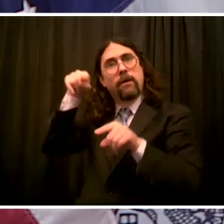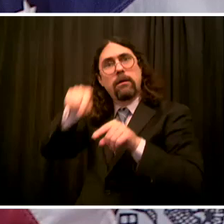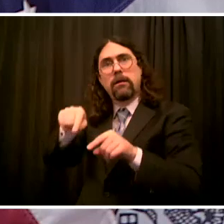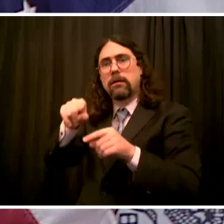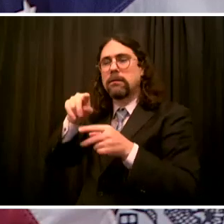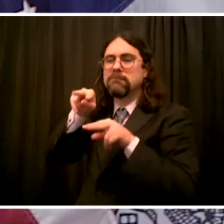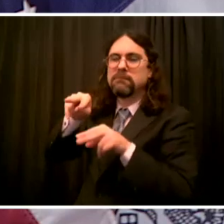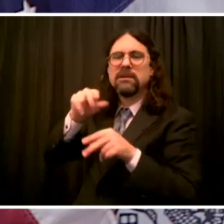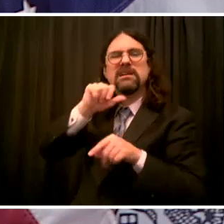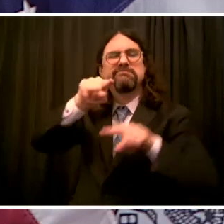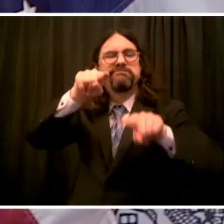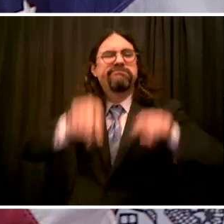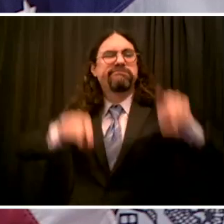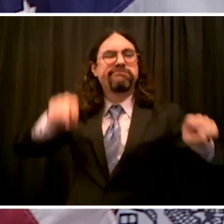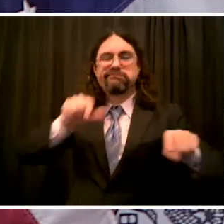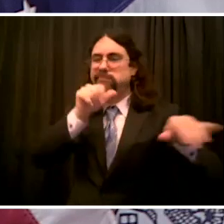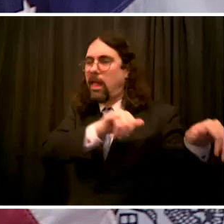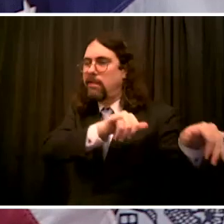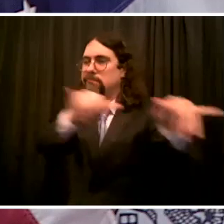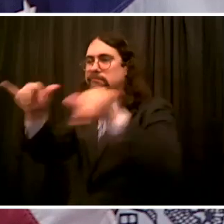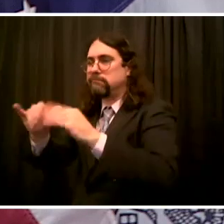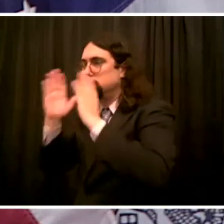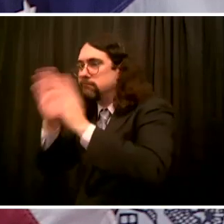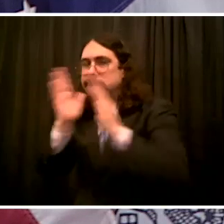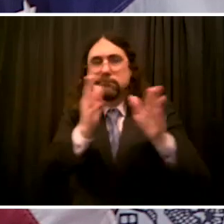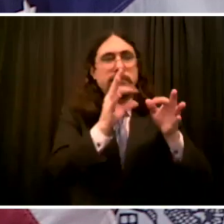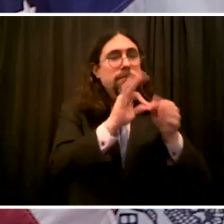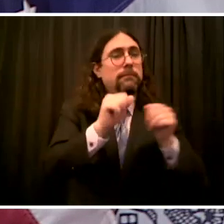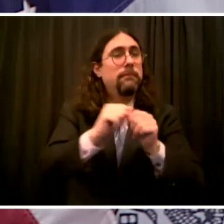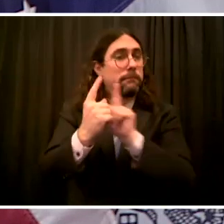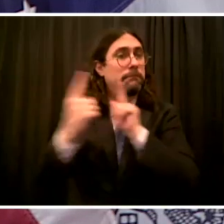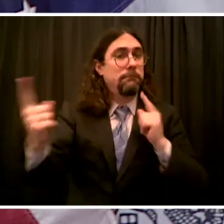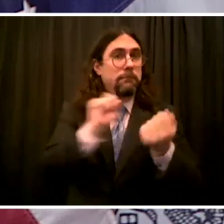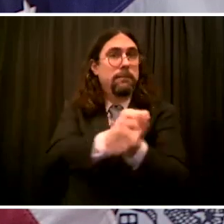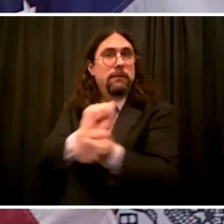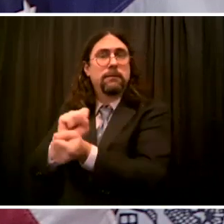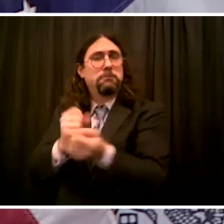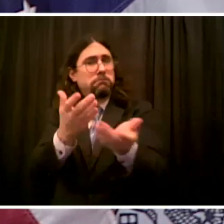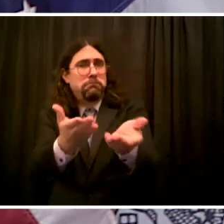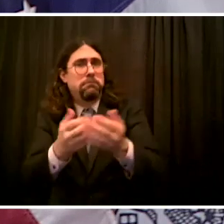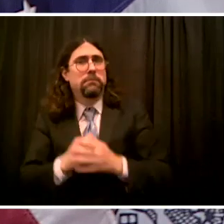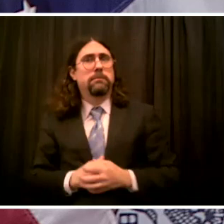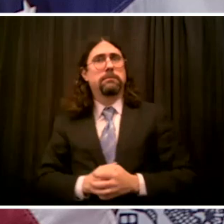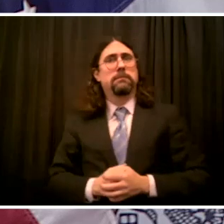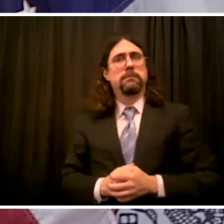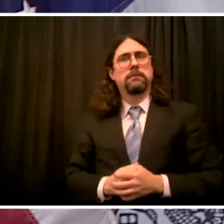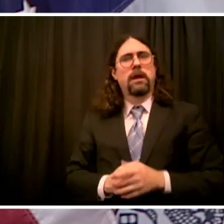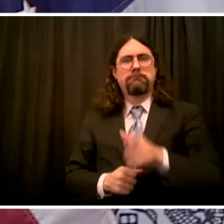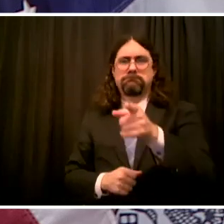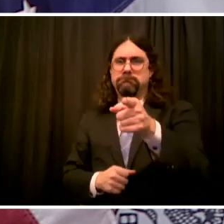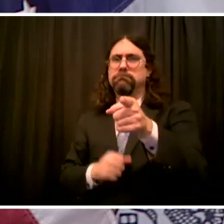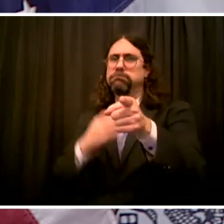WHAT ARE YOU DOING THIS DAY WHEN YOU TALK ABOUT THE CITY